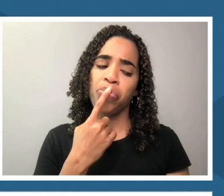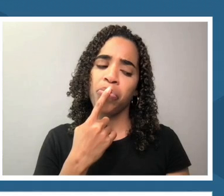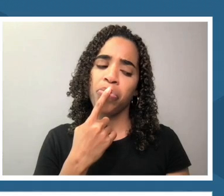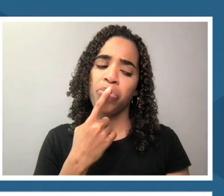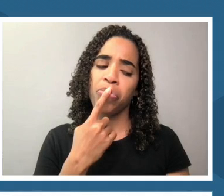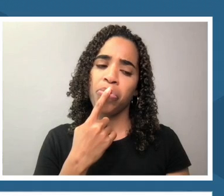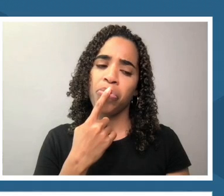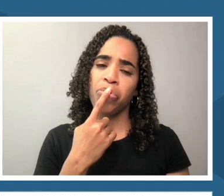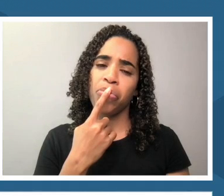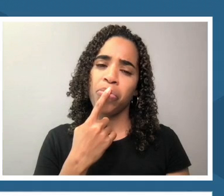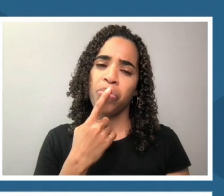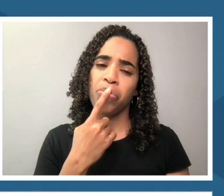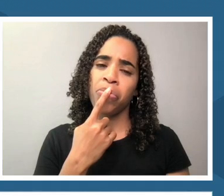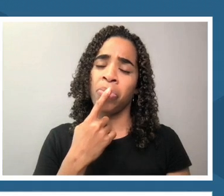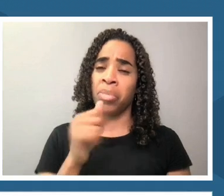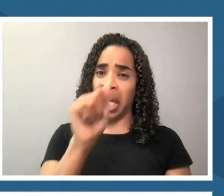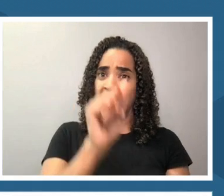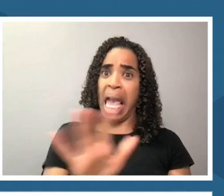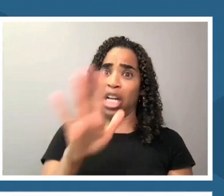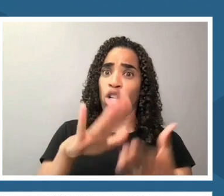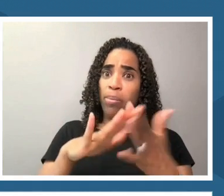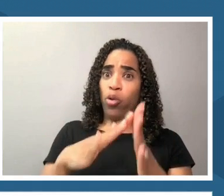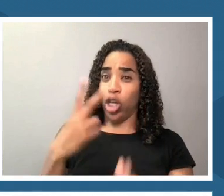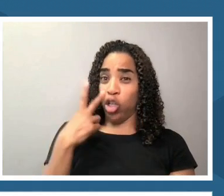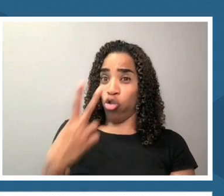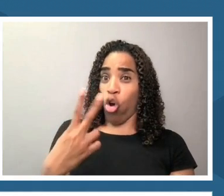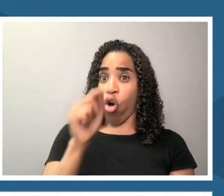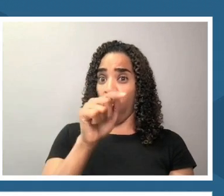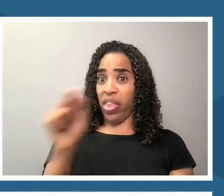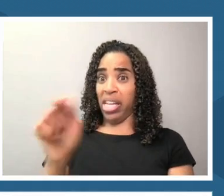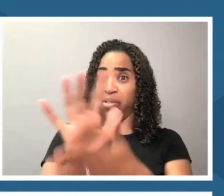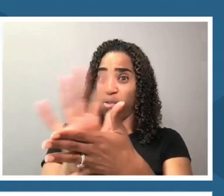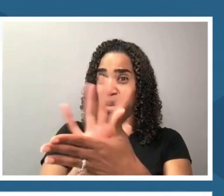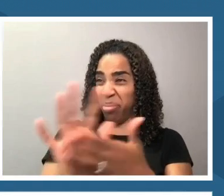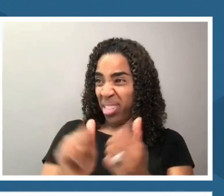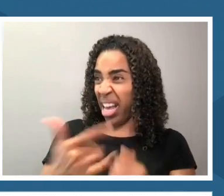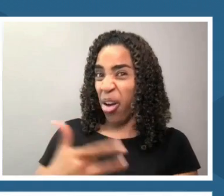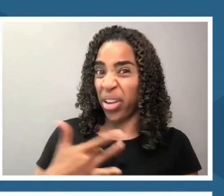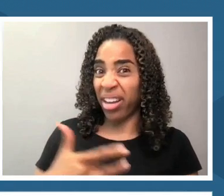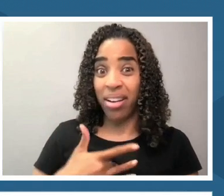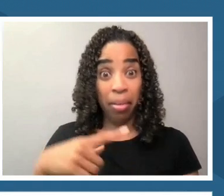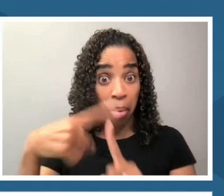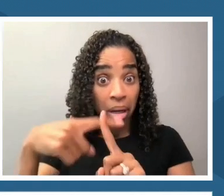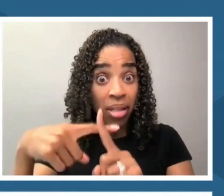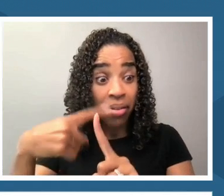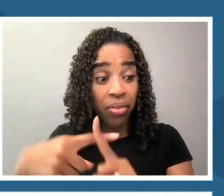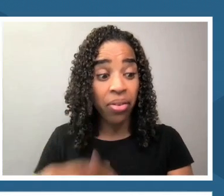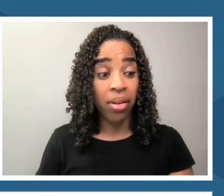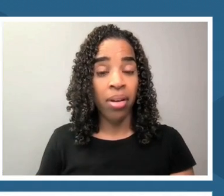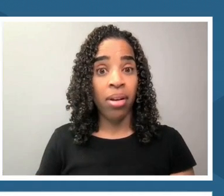by the asian communities uh in a good way right at the time was it